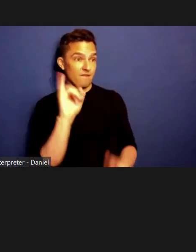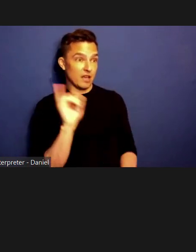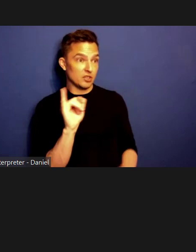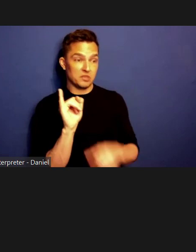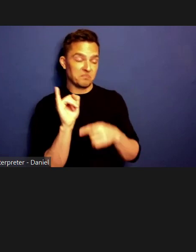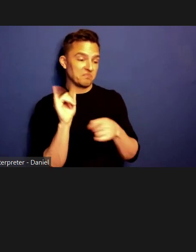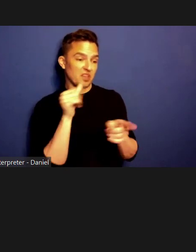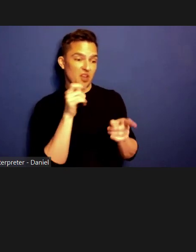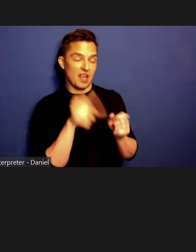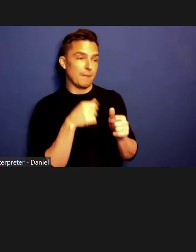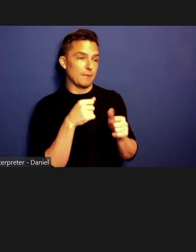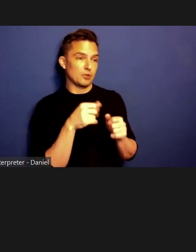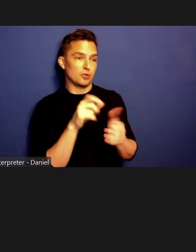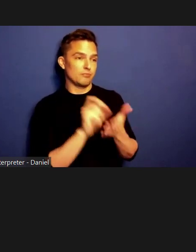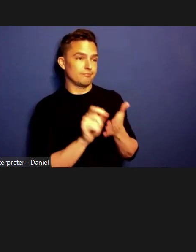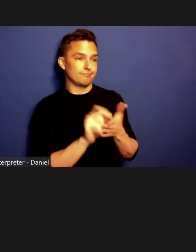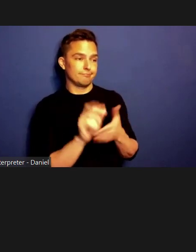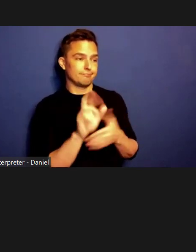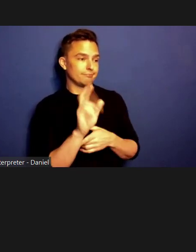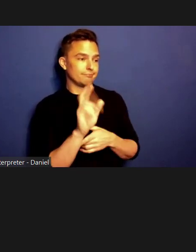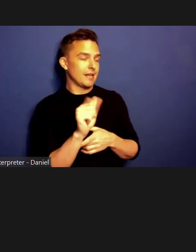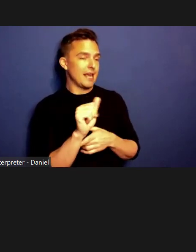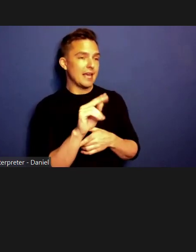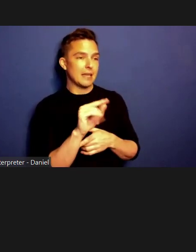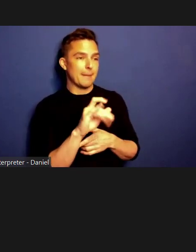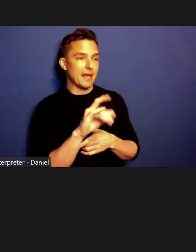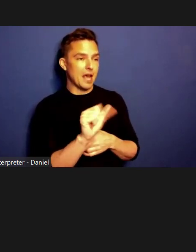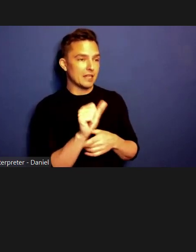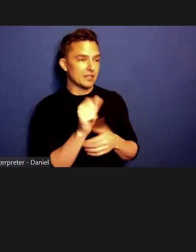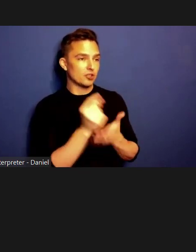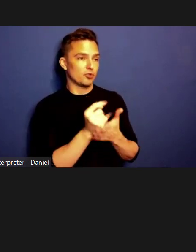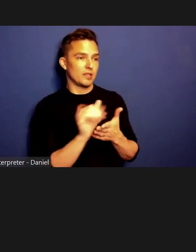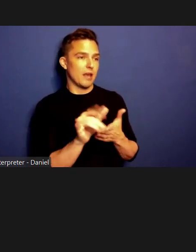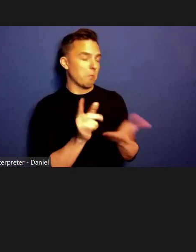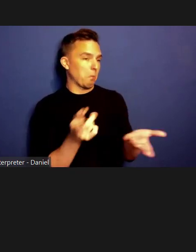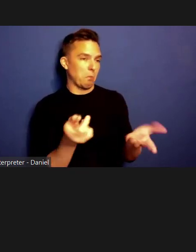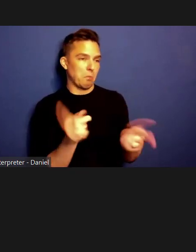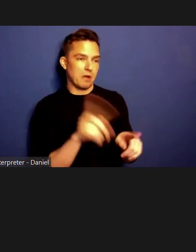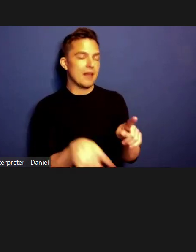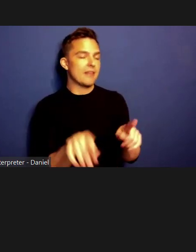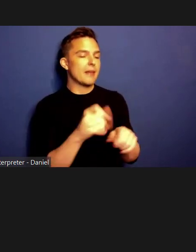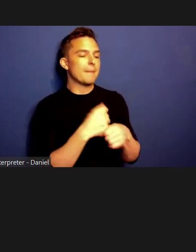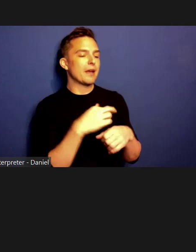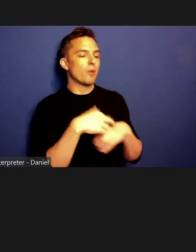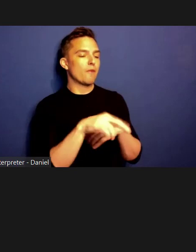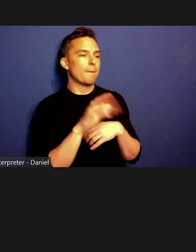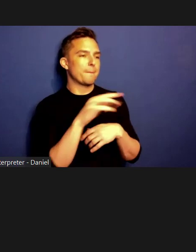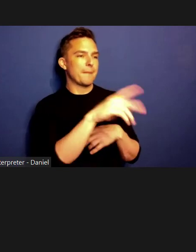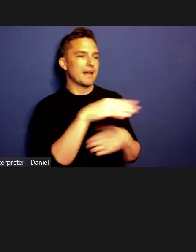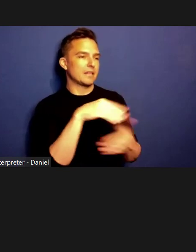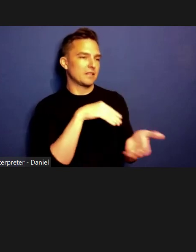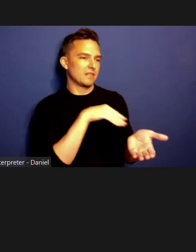able to prescribe antibiotics or treat it, they will make the referral back to the health care provider.